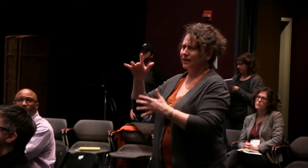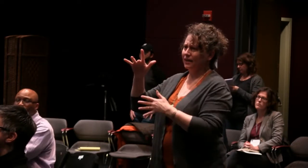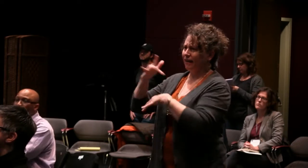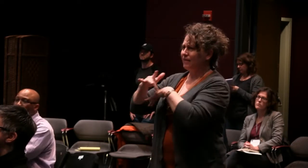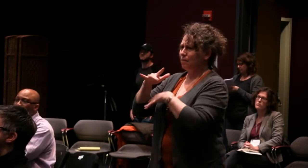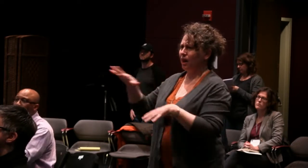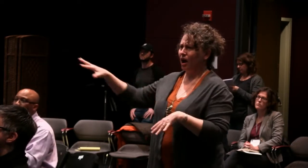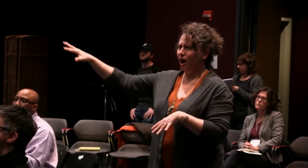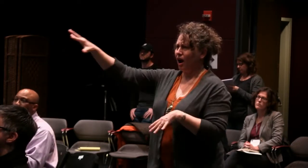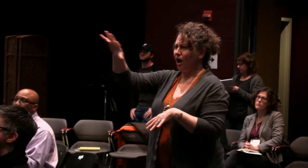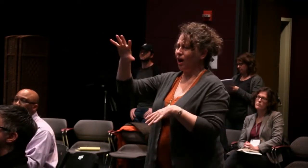and support by that.